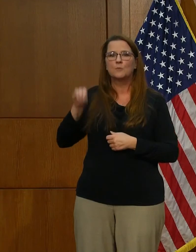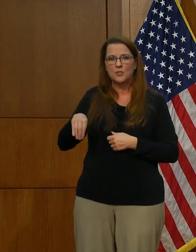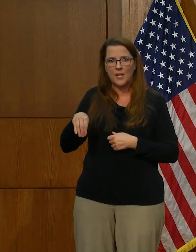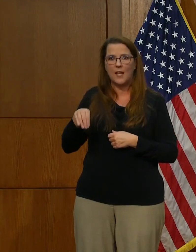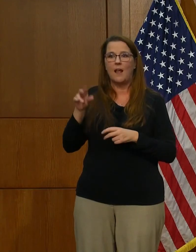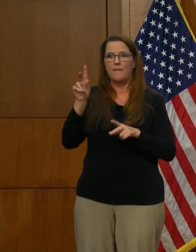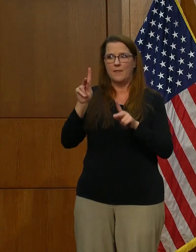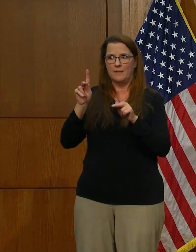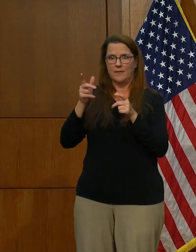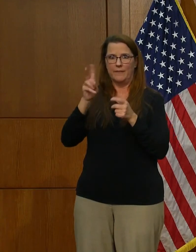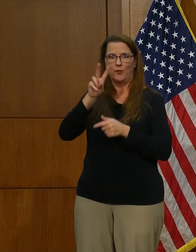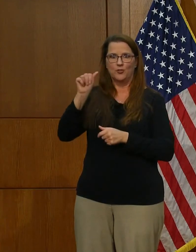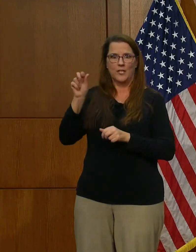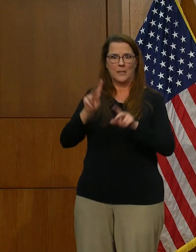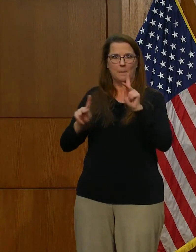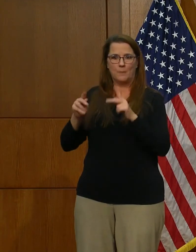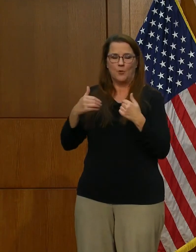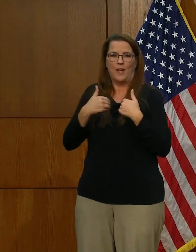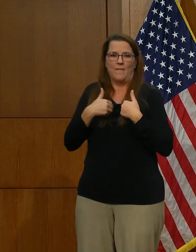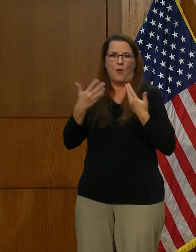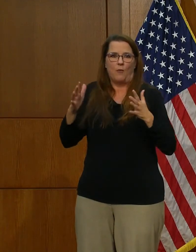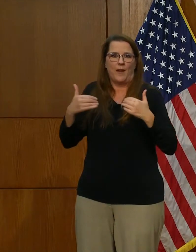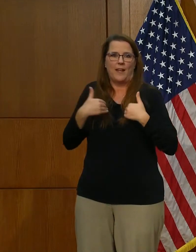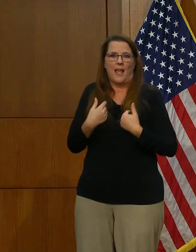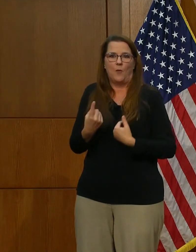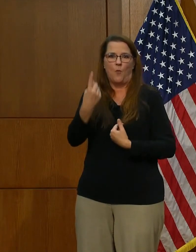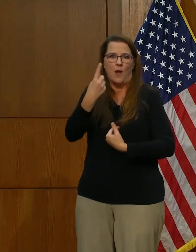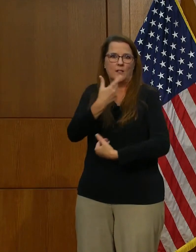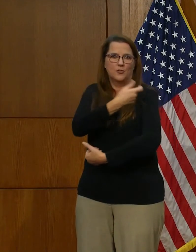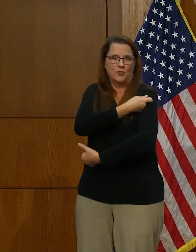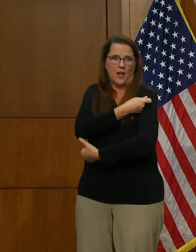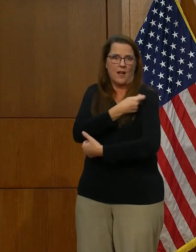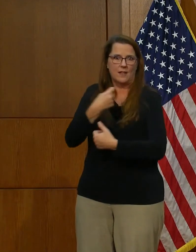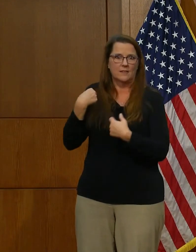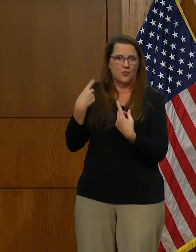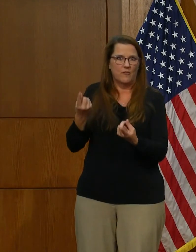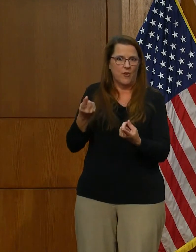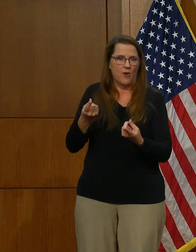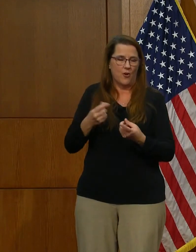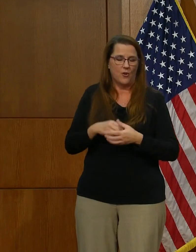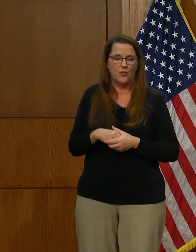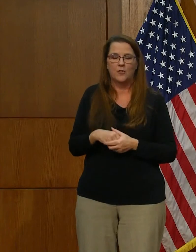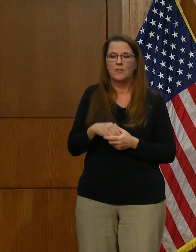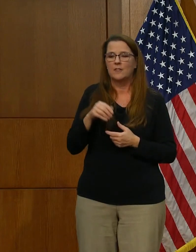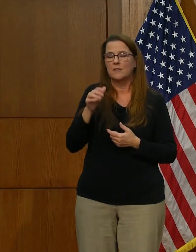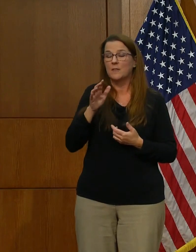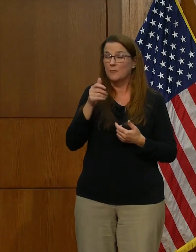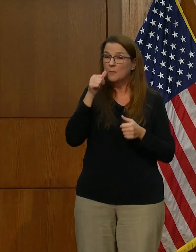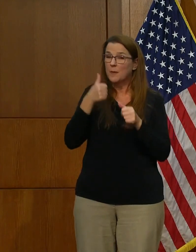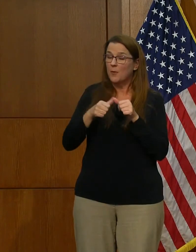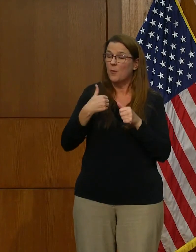OUR VIRGINIA'S POPULATION IS THAT HAS HAD AT LEAST ONE DOSE.